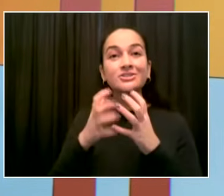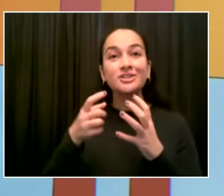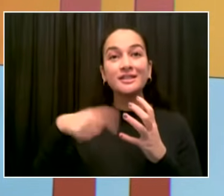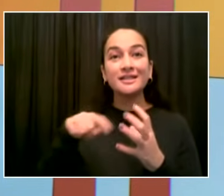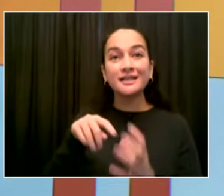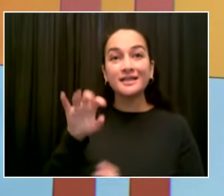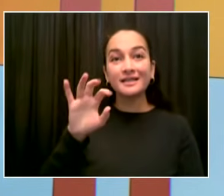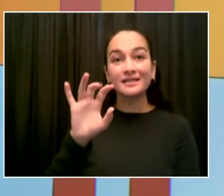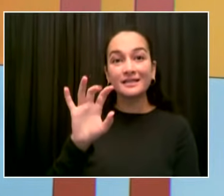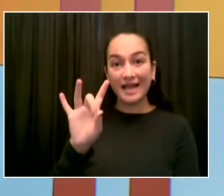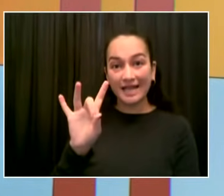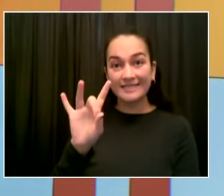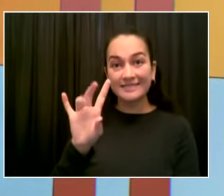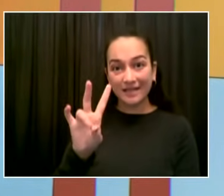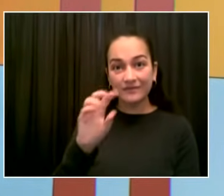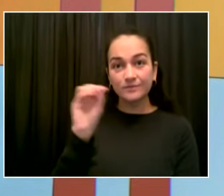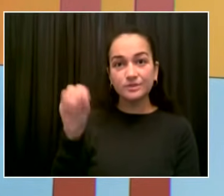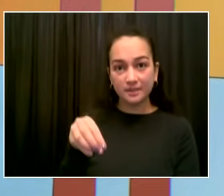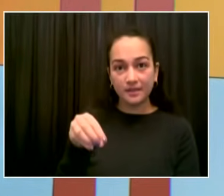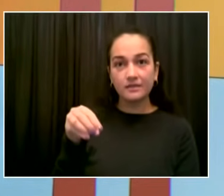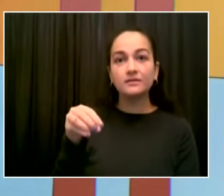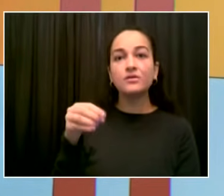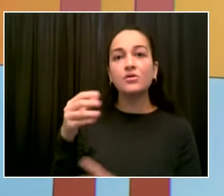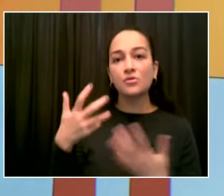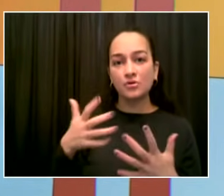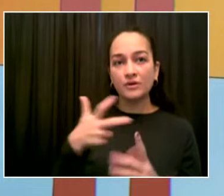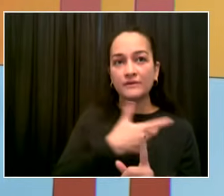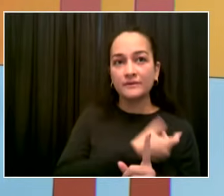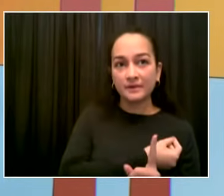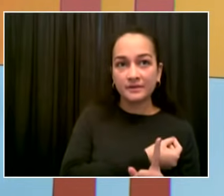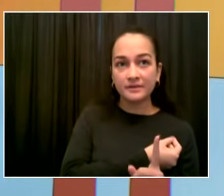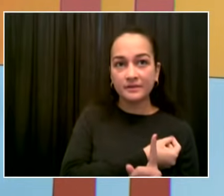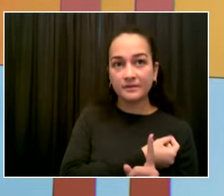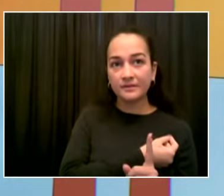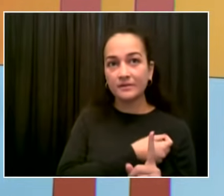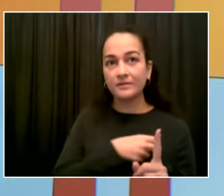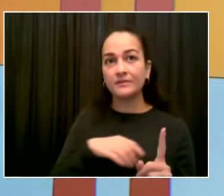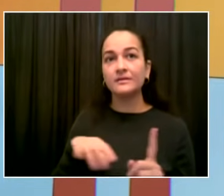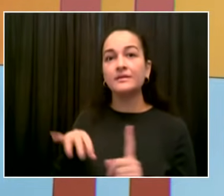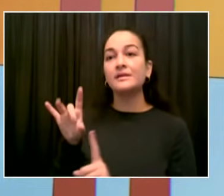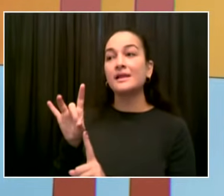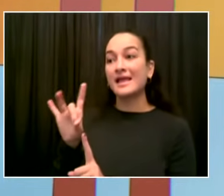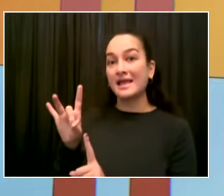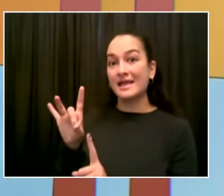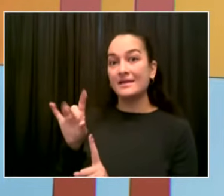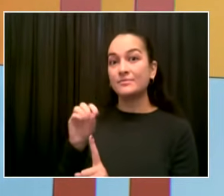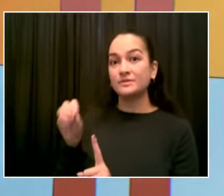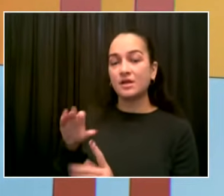NOW IS 87%. SO THAT 80% OR SO